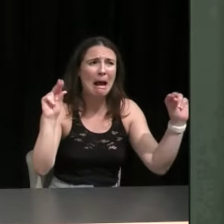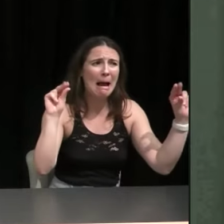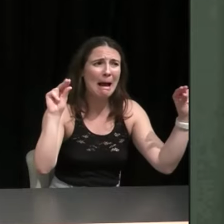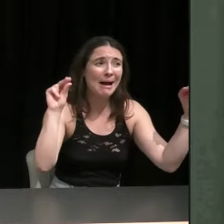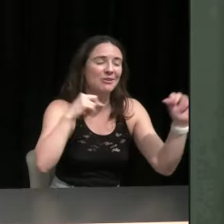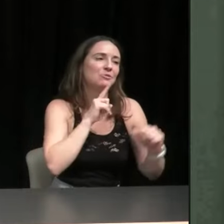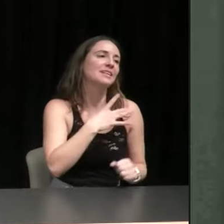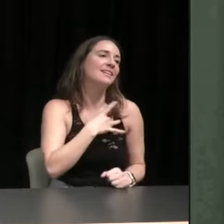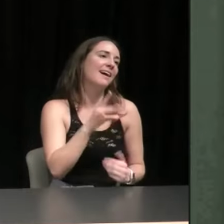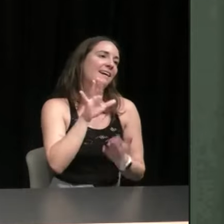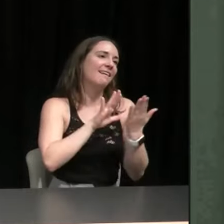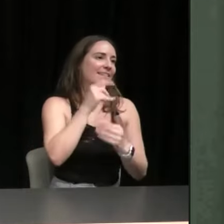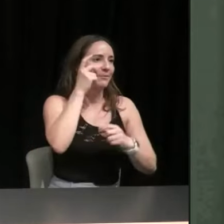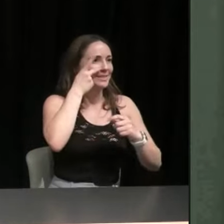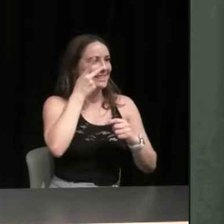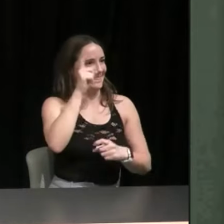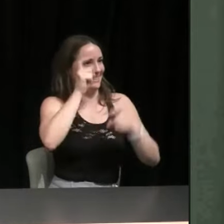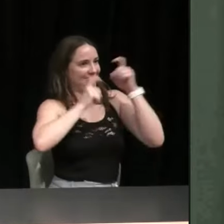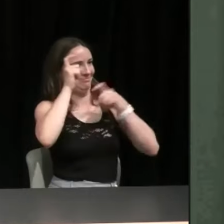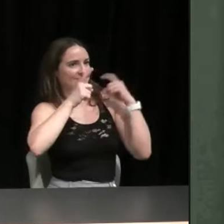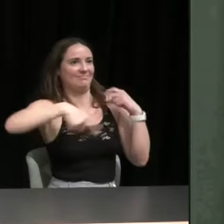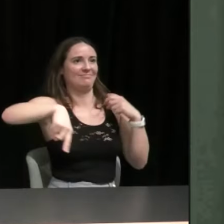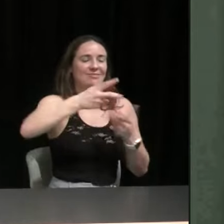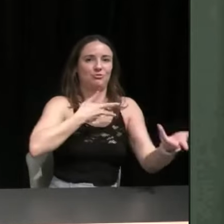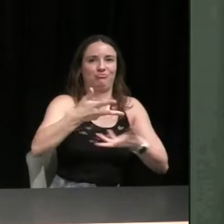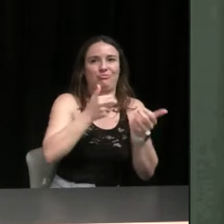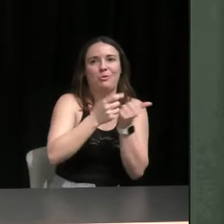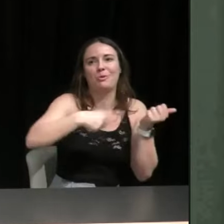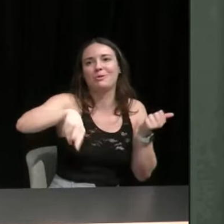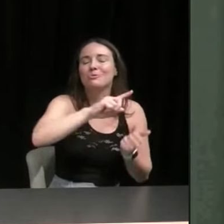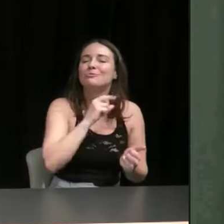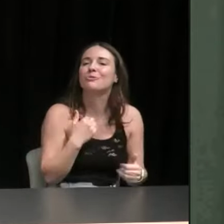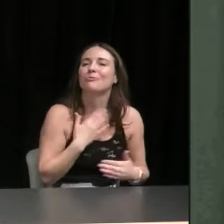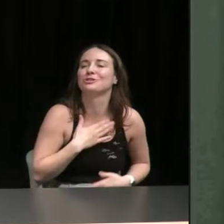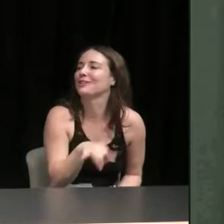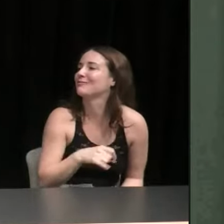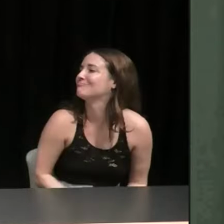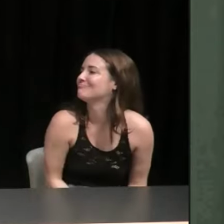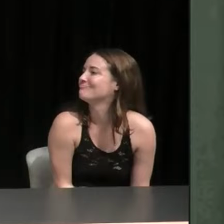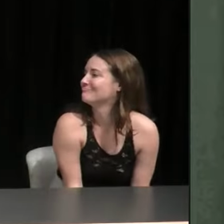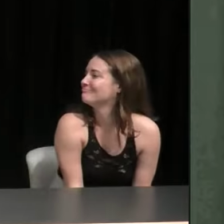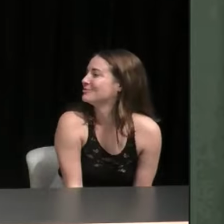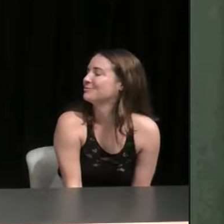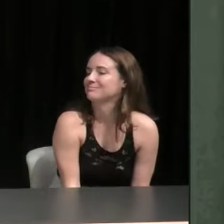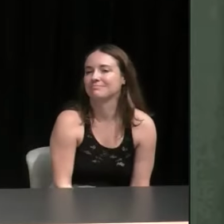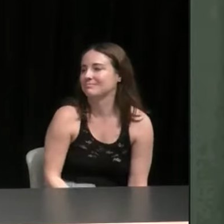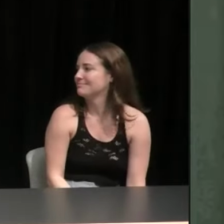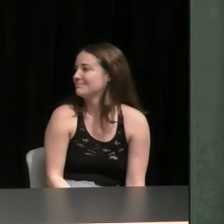we had the option to be on Zoom only we actually were hesitant because we enjoy the face to face